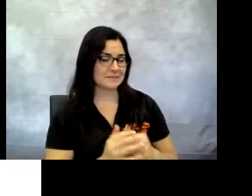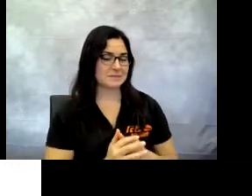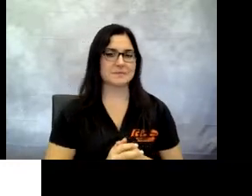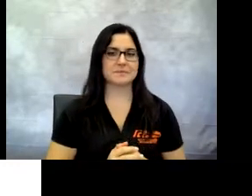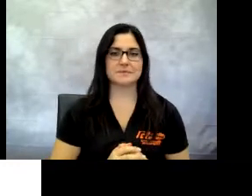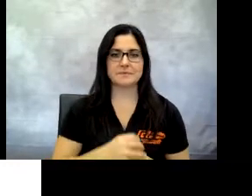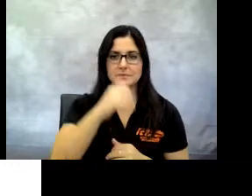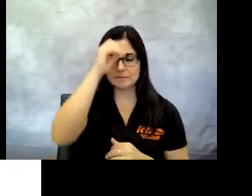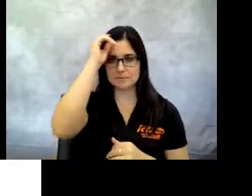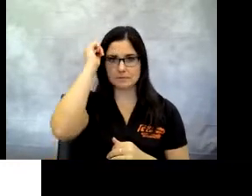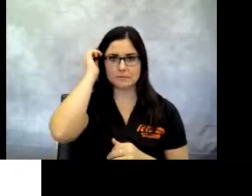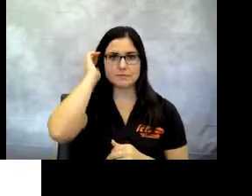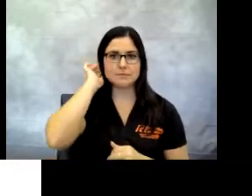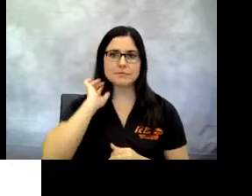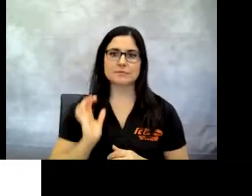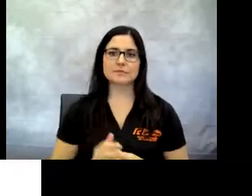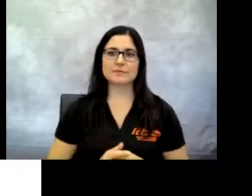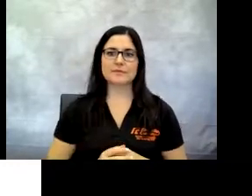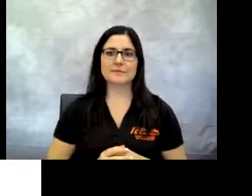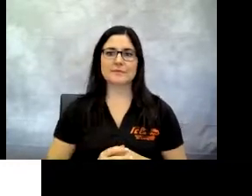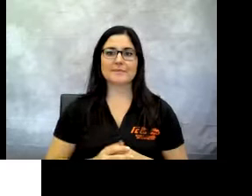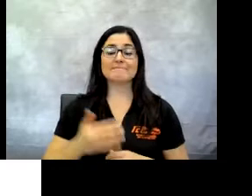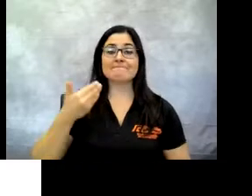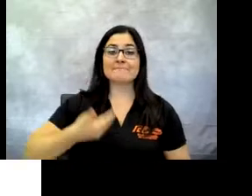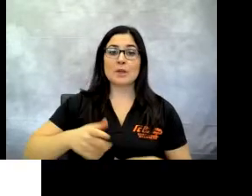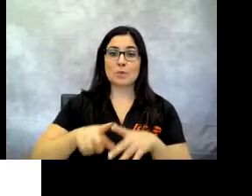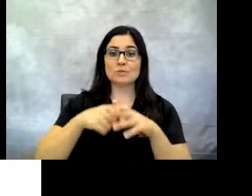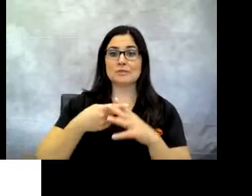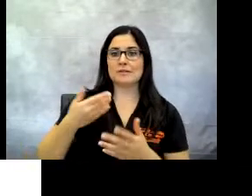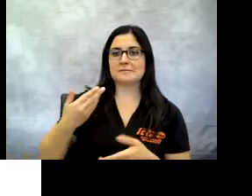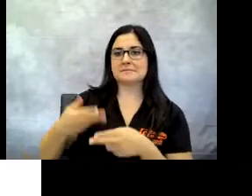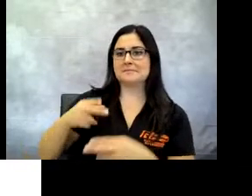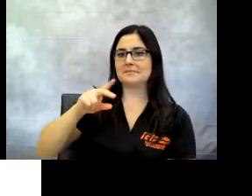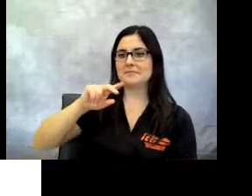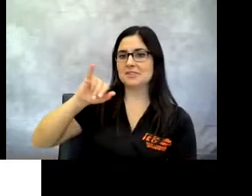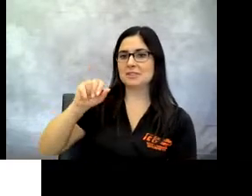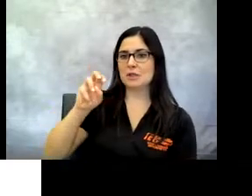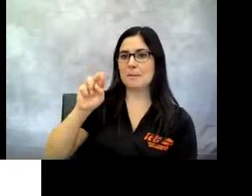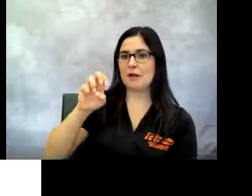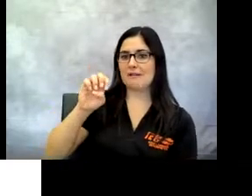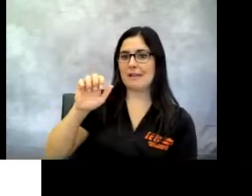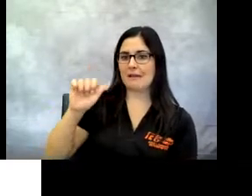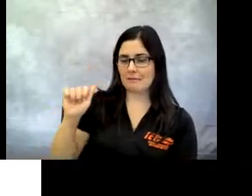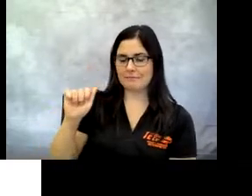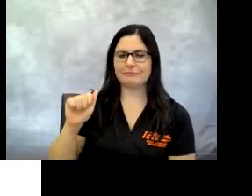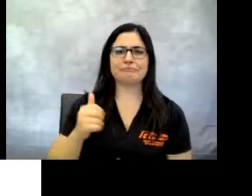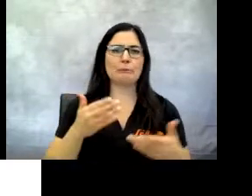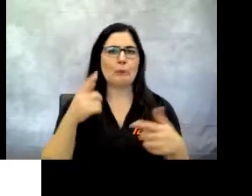So I will start us out on going over what mental health stigma is,